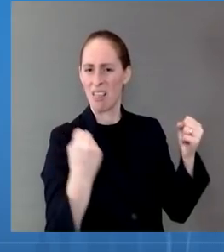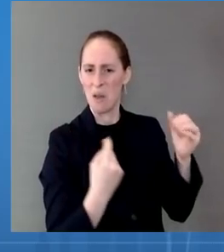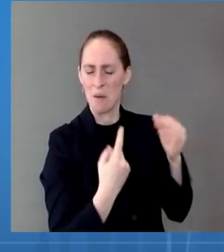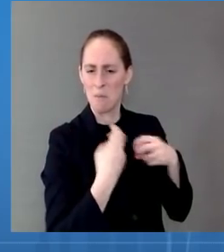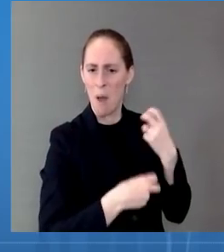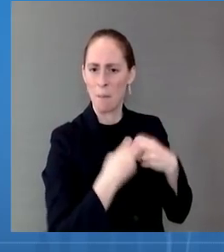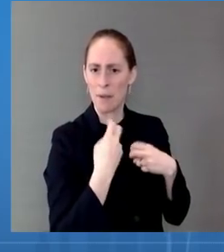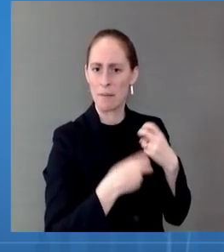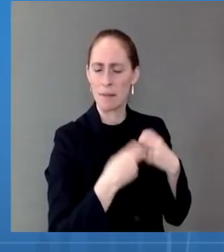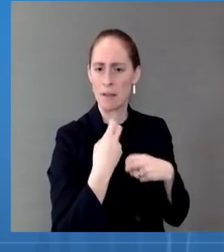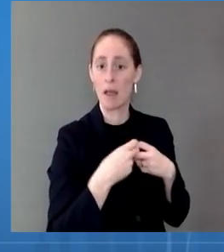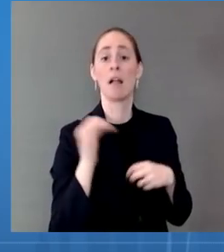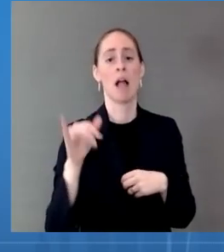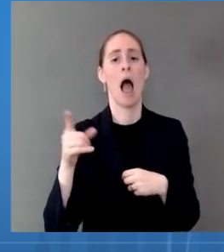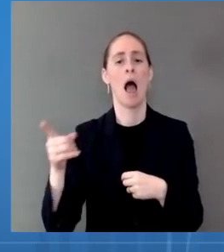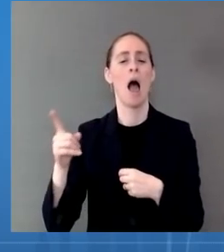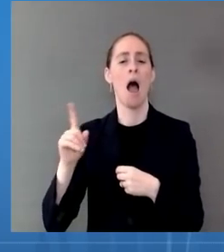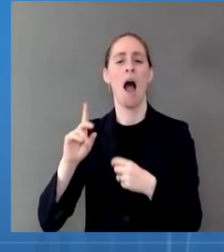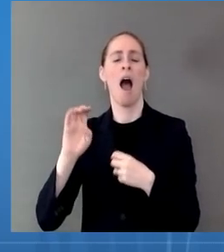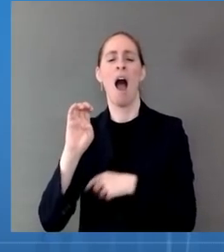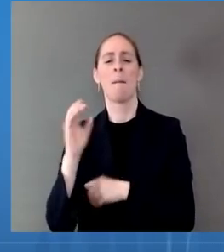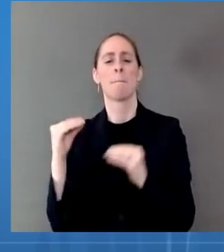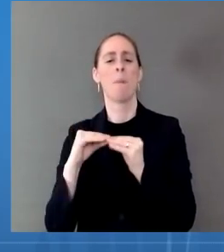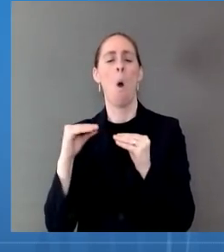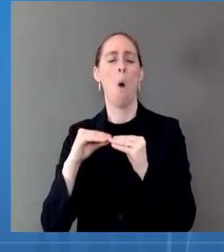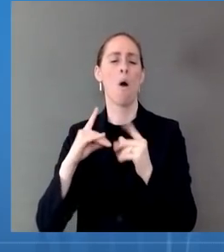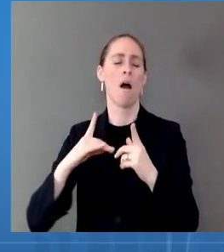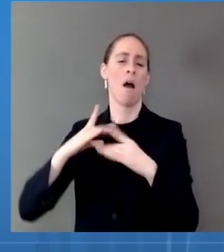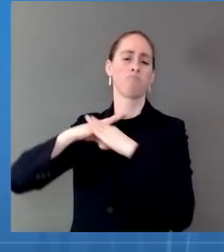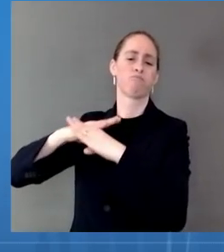that could theoretically substitute for vaccine